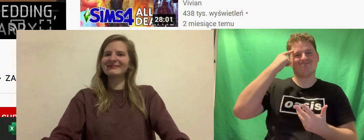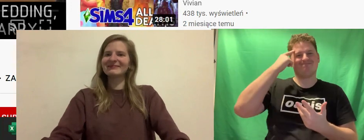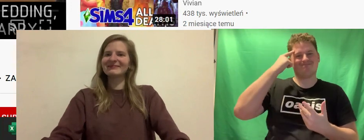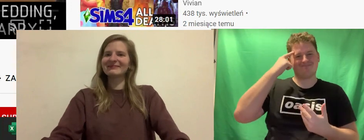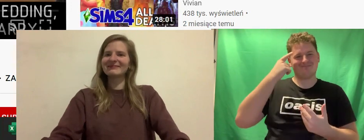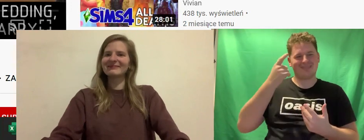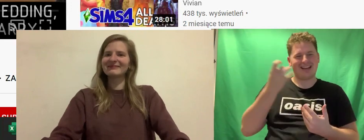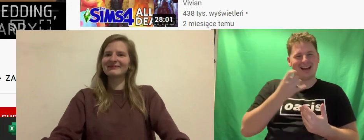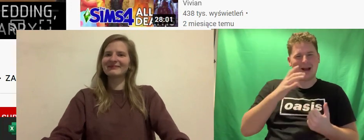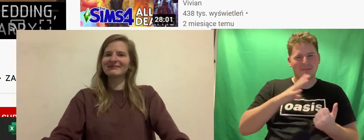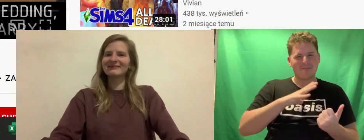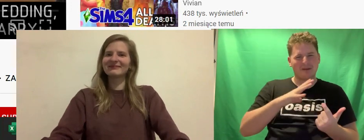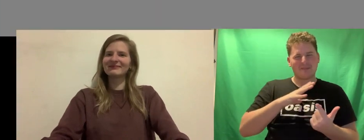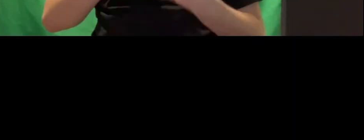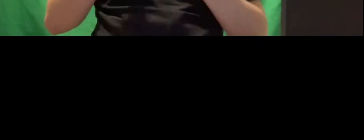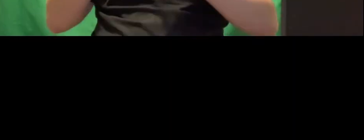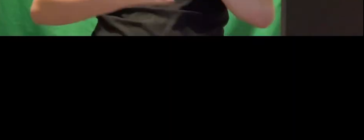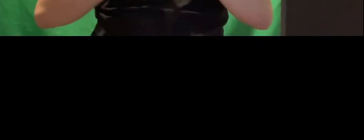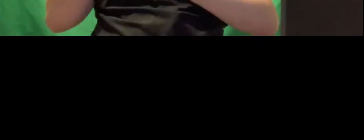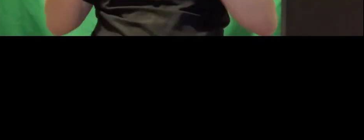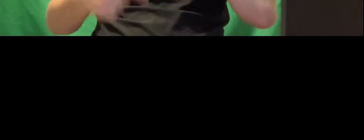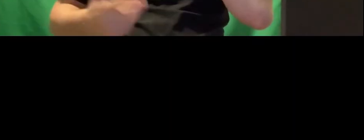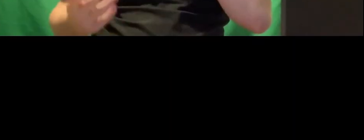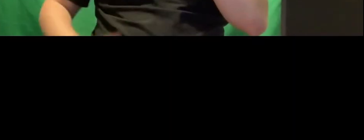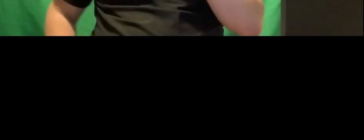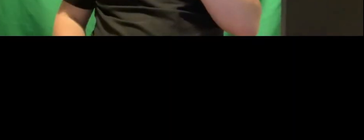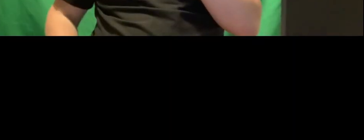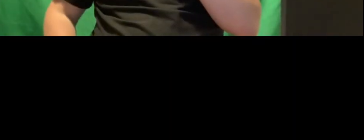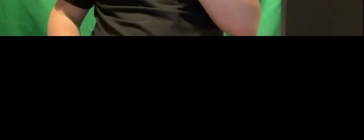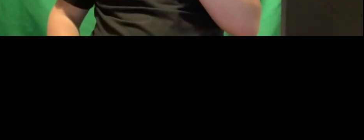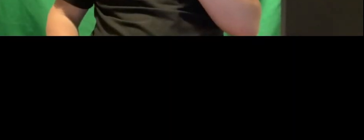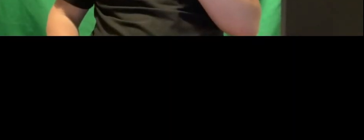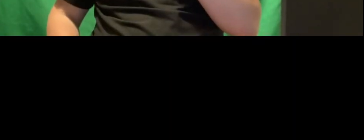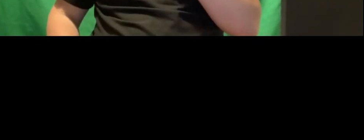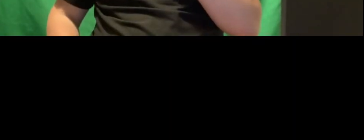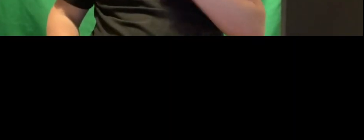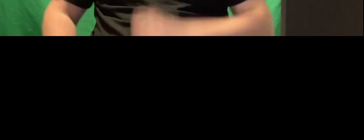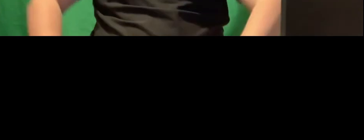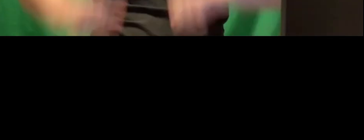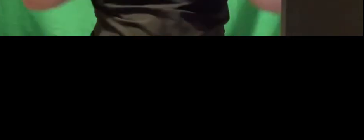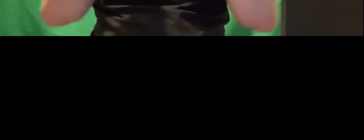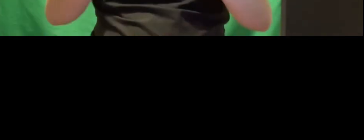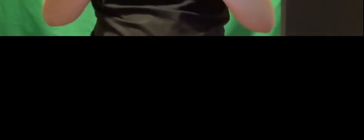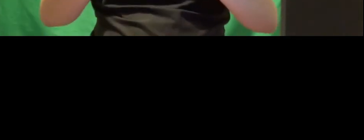A; I'm really pleased to mention the games K and A: See you there!